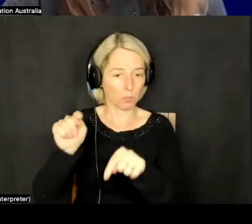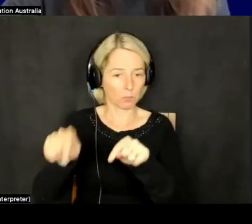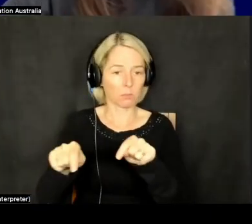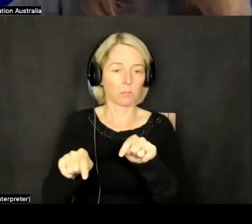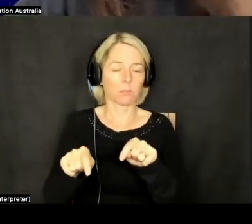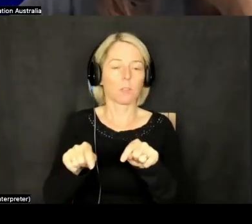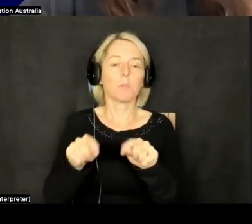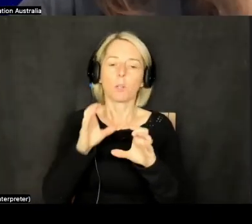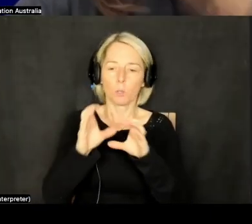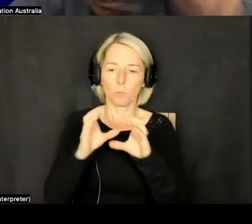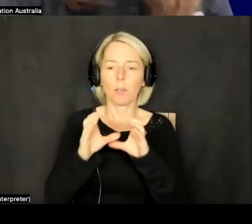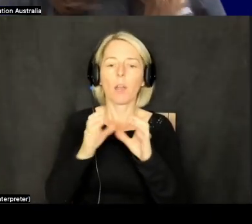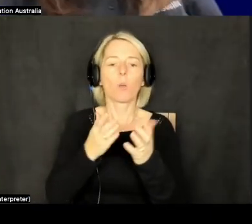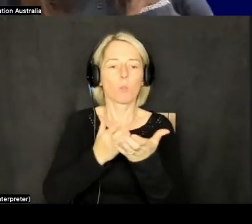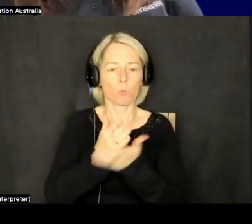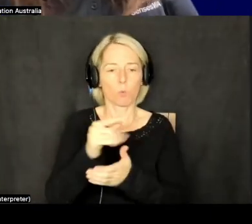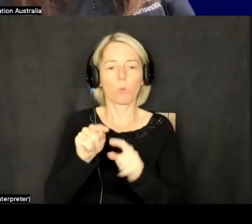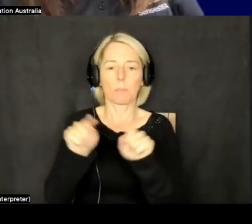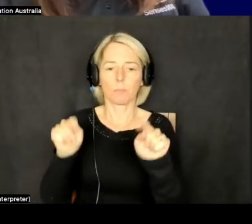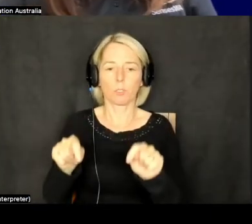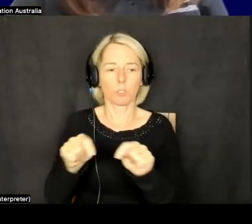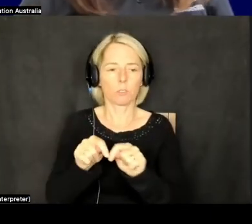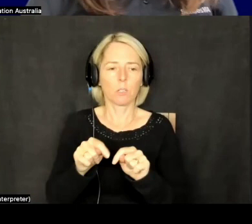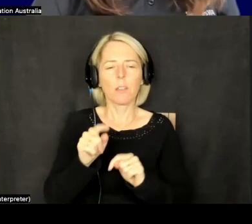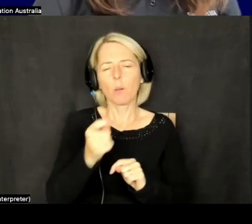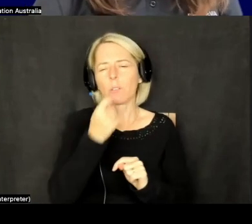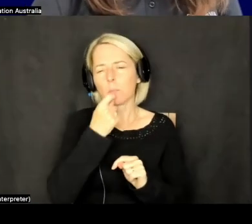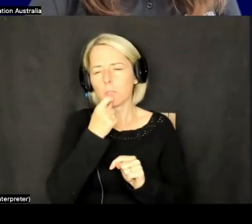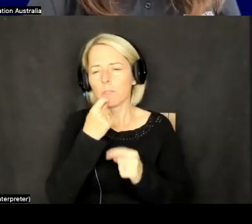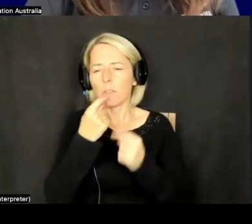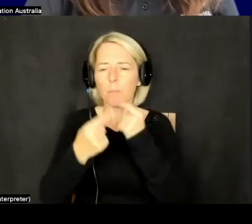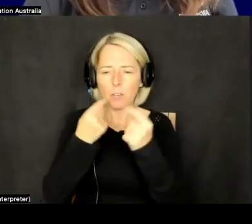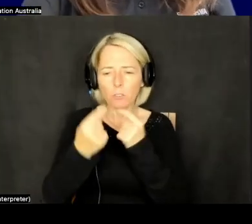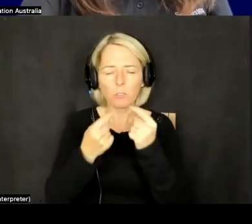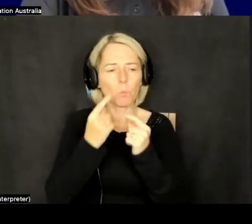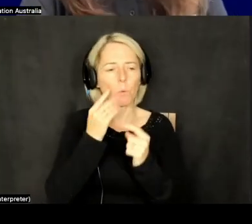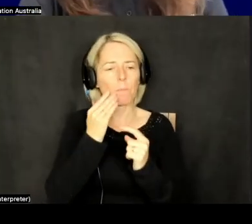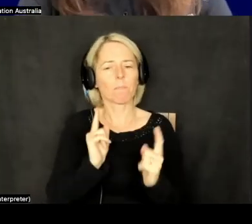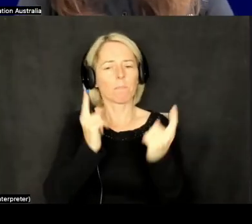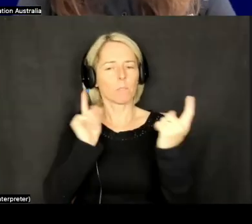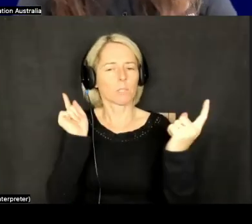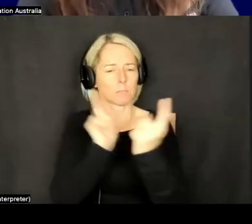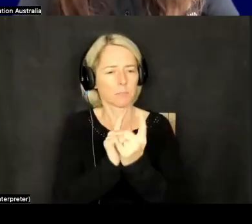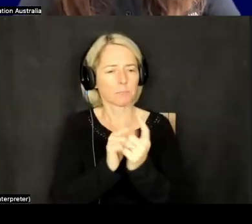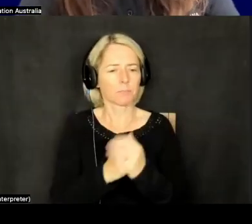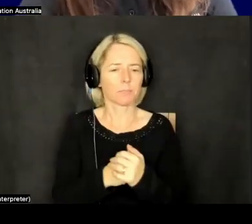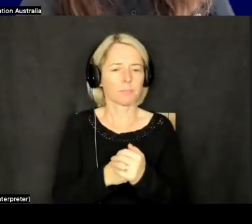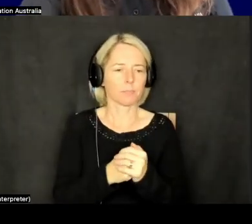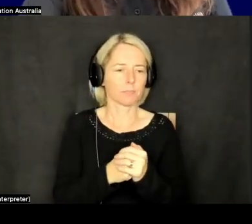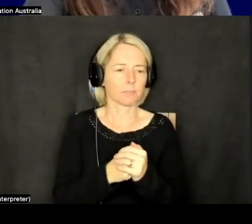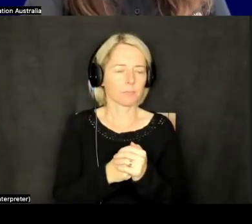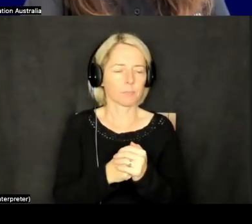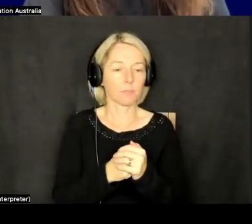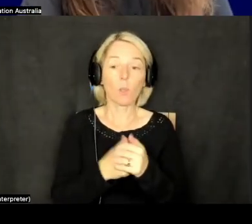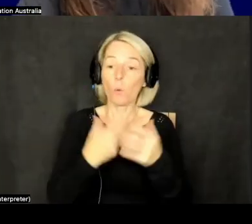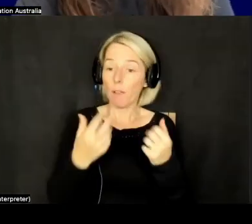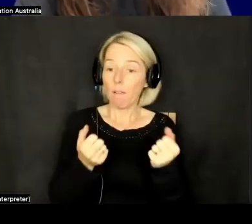There's some preliminary information. There is a physiotherapist involved who